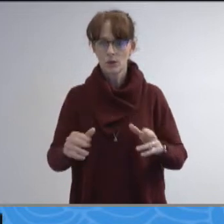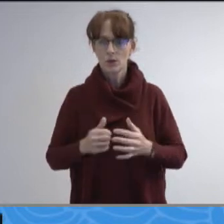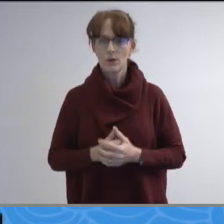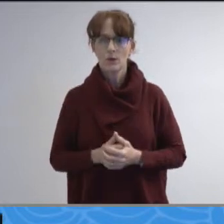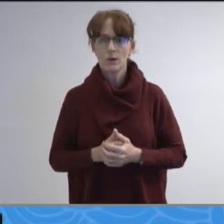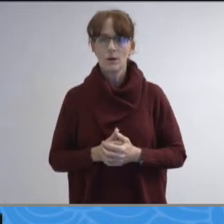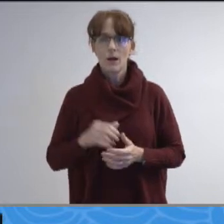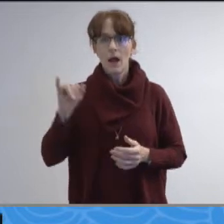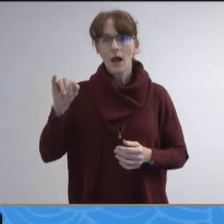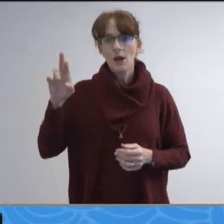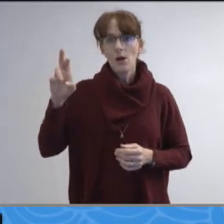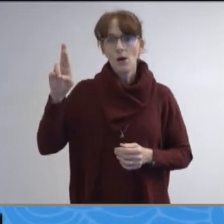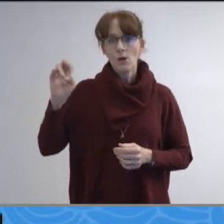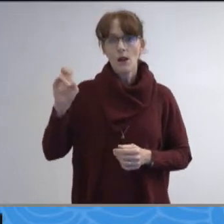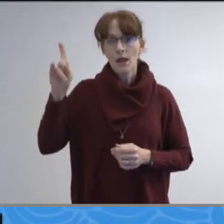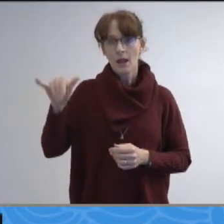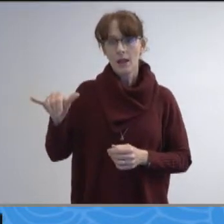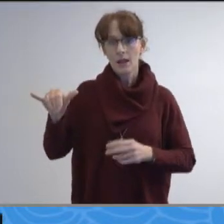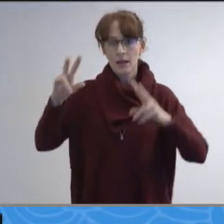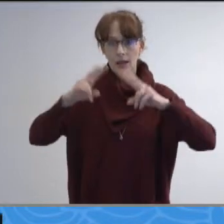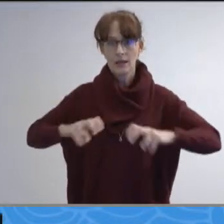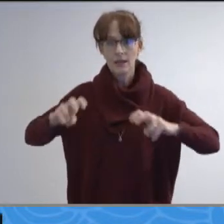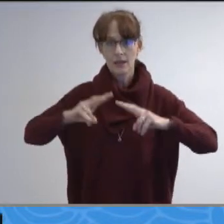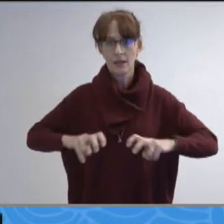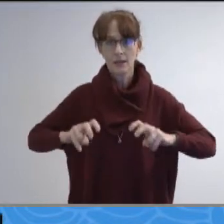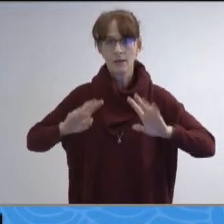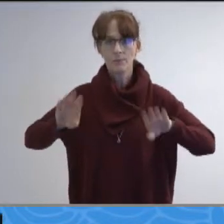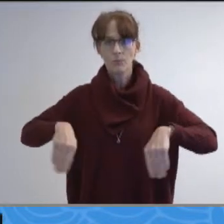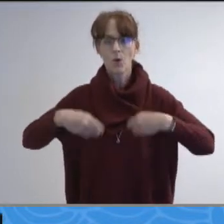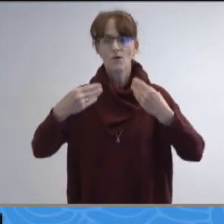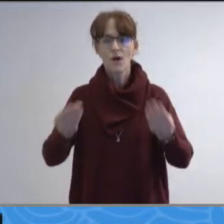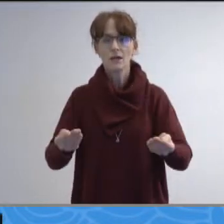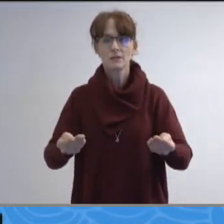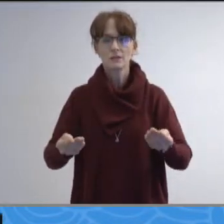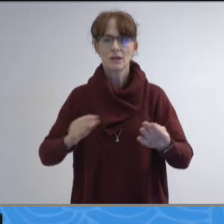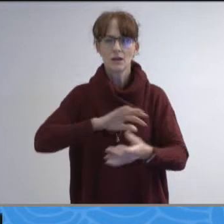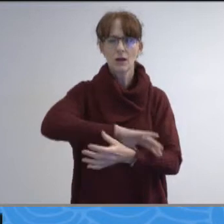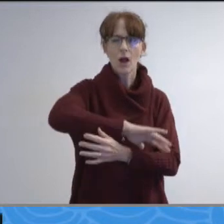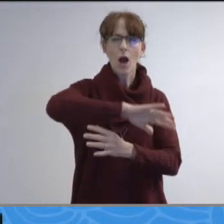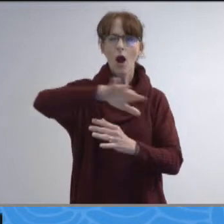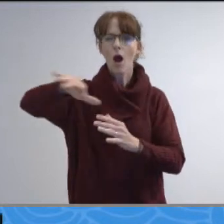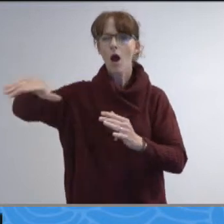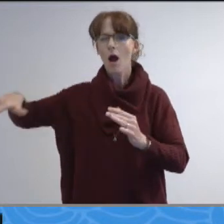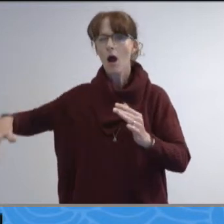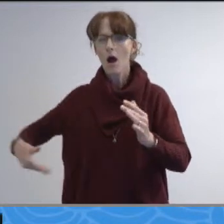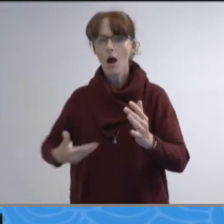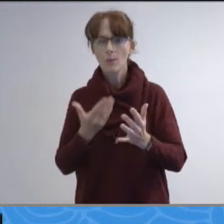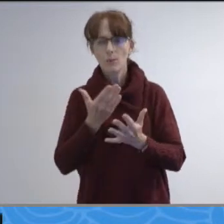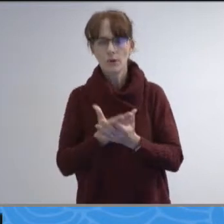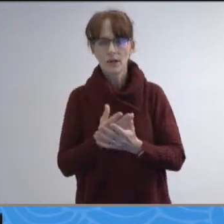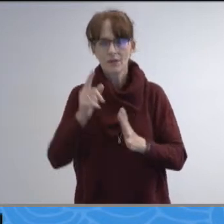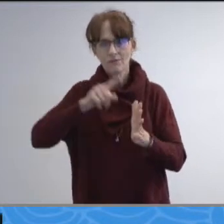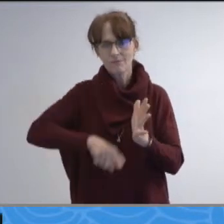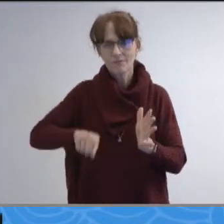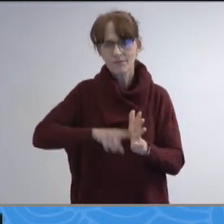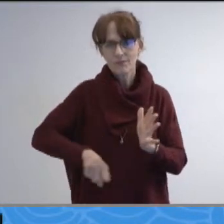So i-Ready assessment provides comprehensive insight into student learning across K-12 skills